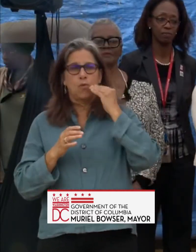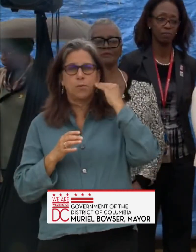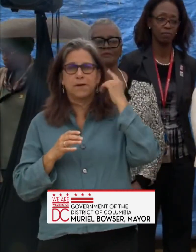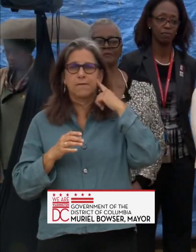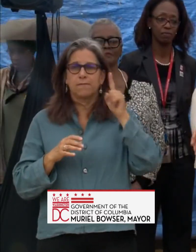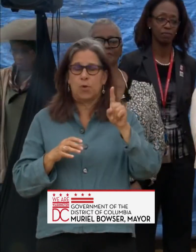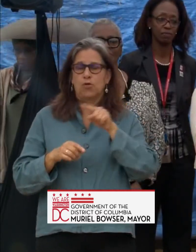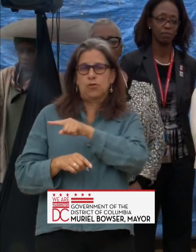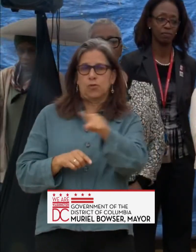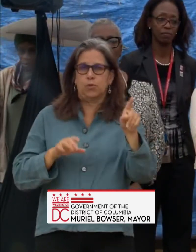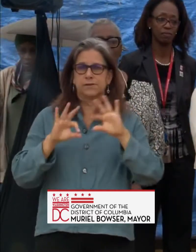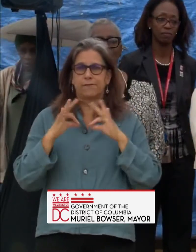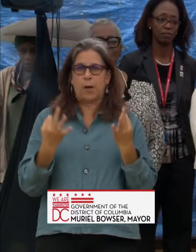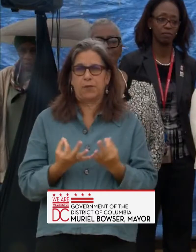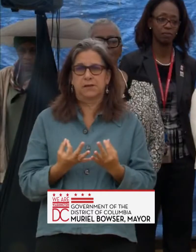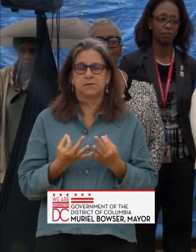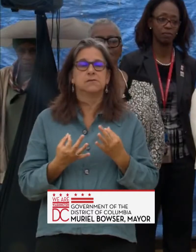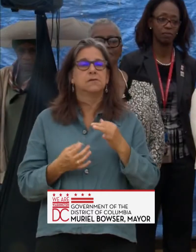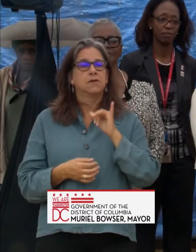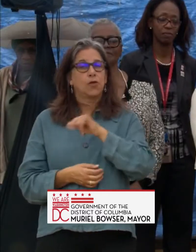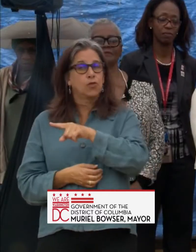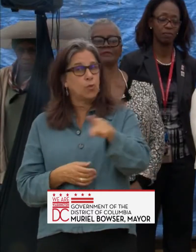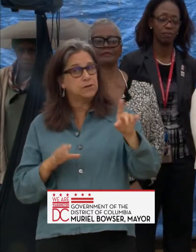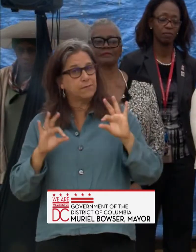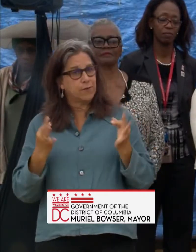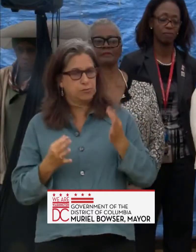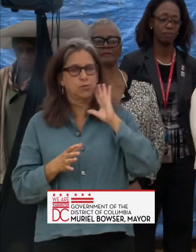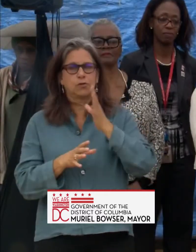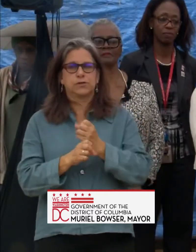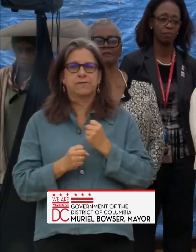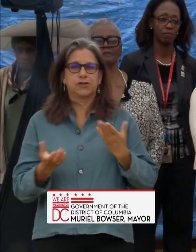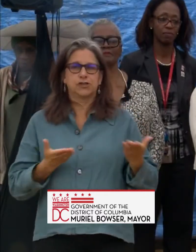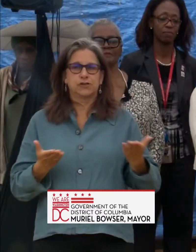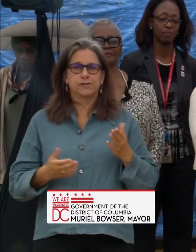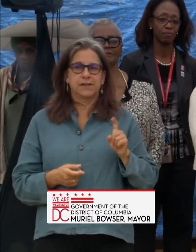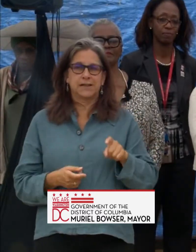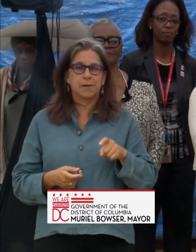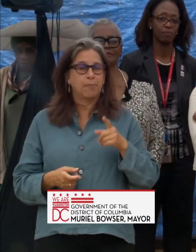THEY WILL BE LOCATED NEAR PUBLIC TRANSPORTATION AND SCHOOLS AND PARKS.